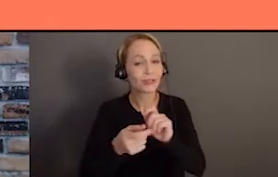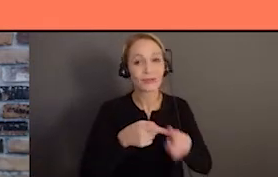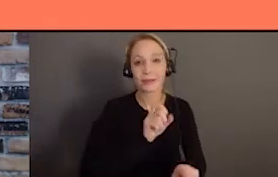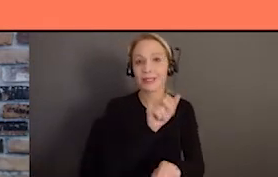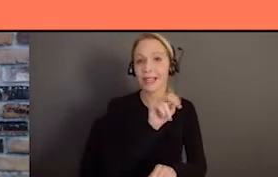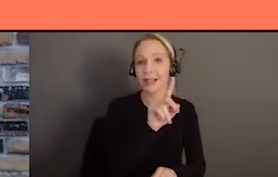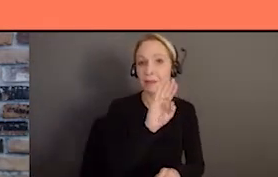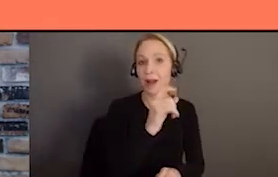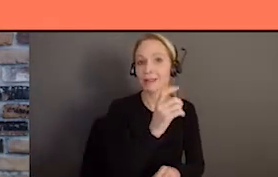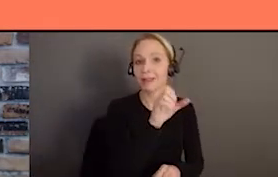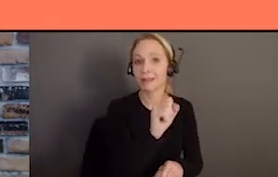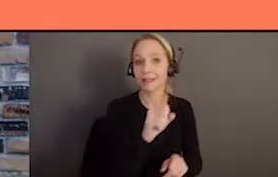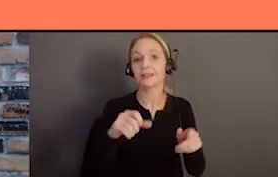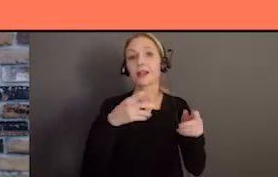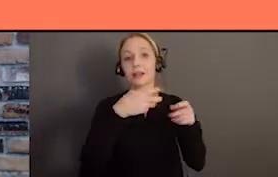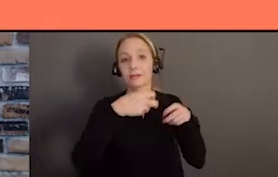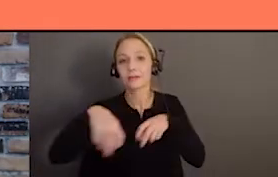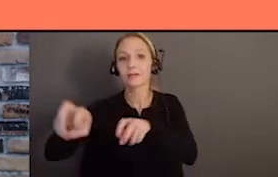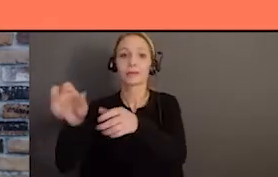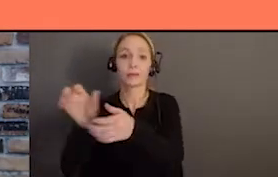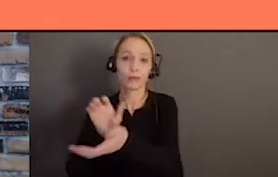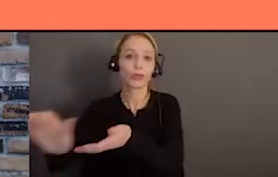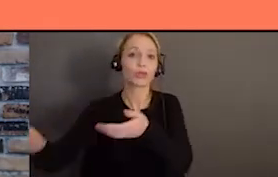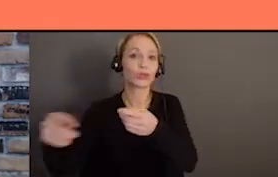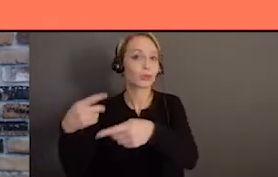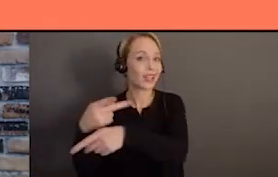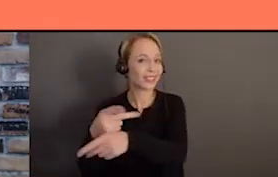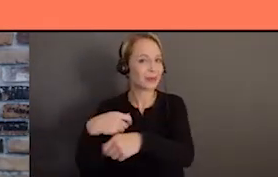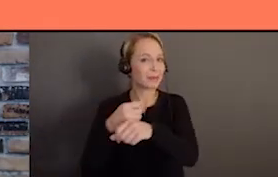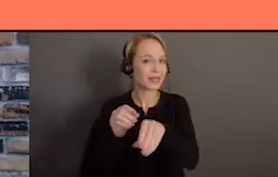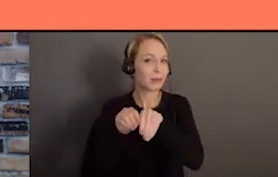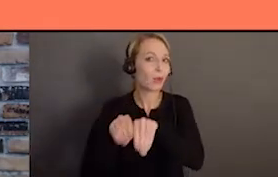PRODUCTION MAKING DEPLOYMENT FASTER AND LESS ERROR PRONE.